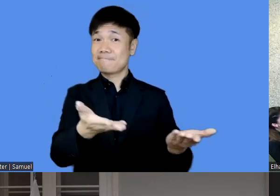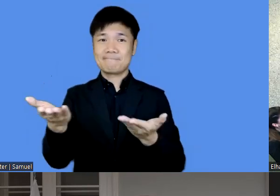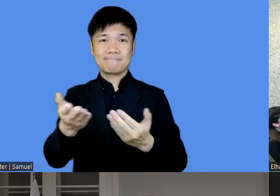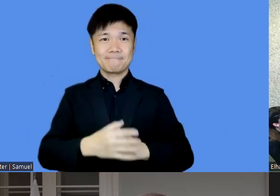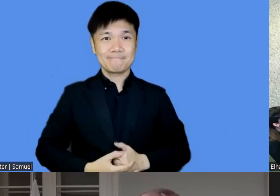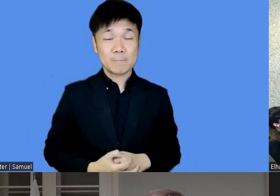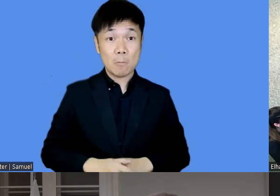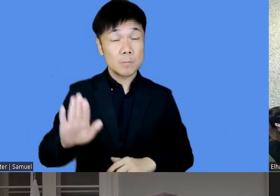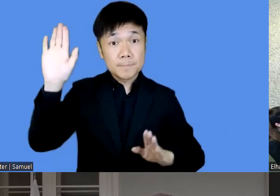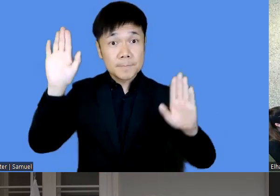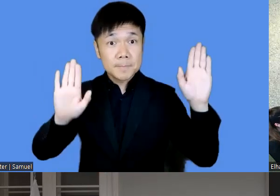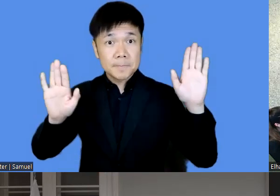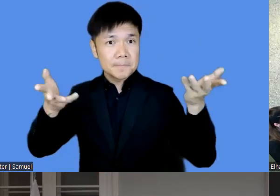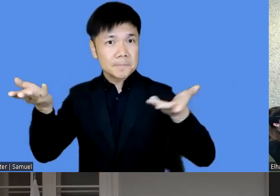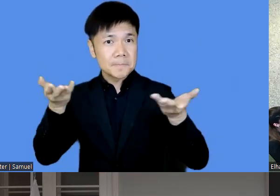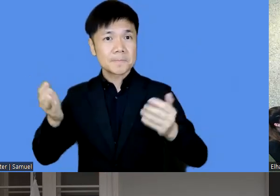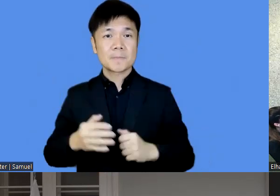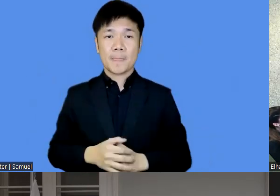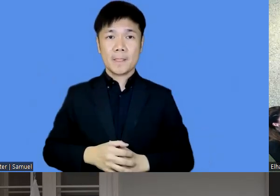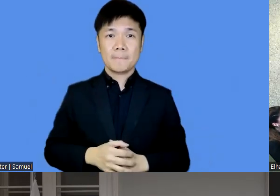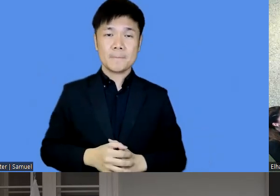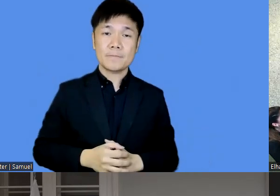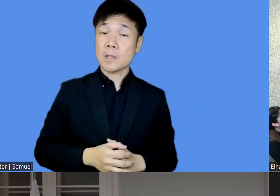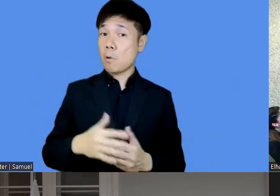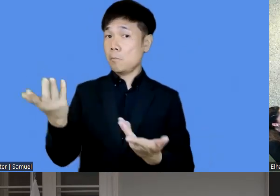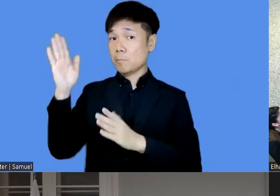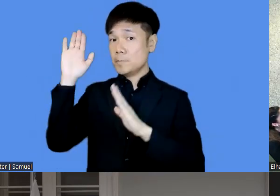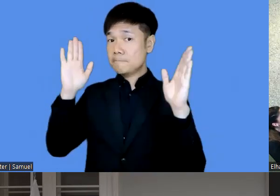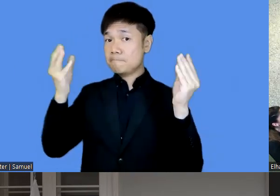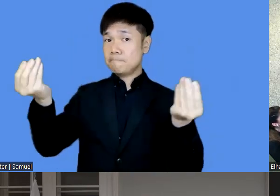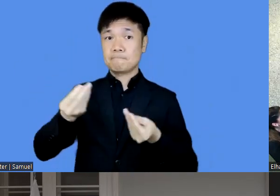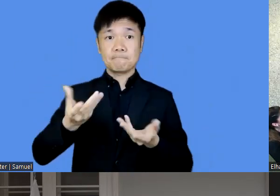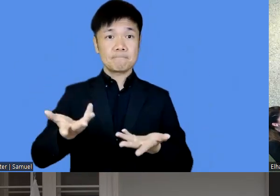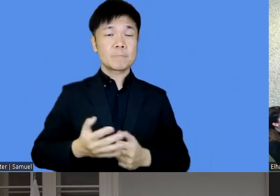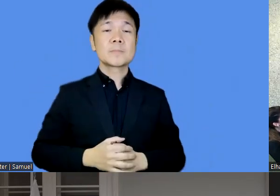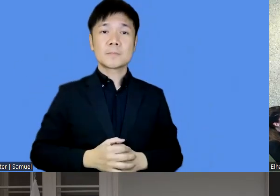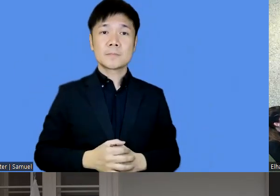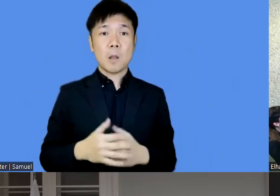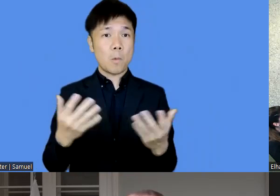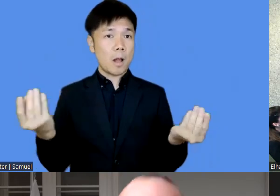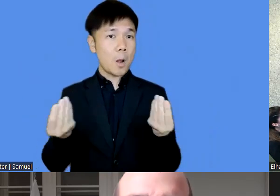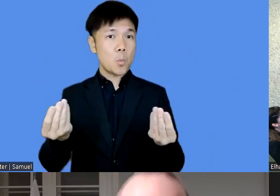the floor for any comments or thought about what they want to do or can do or need assistance